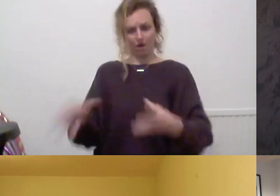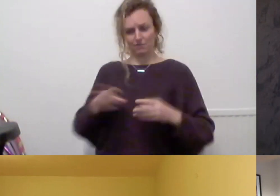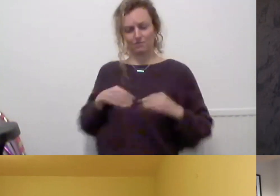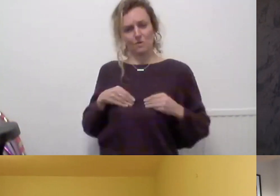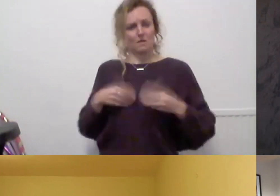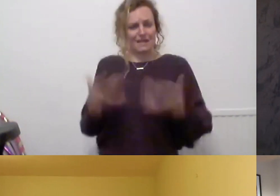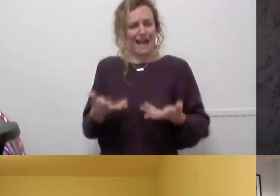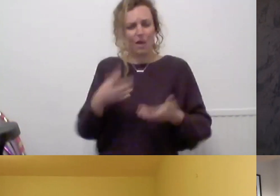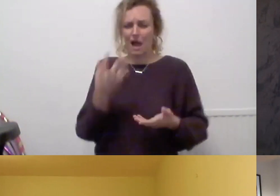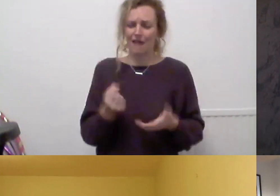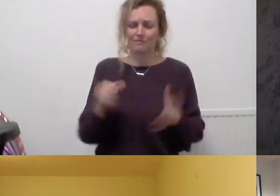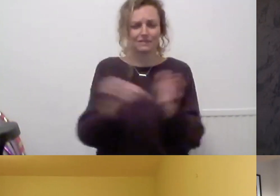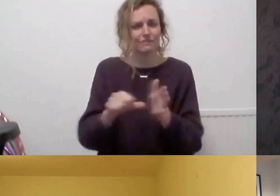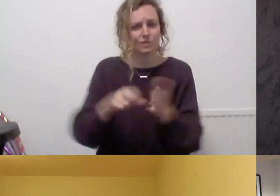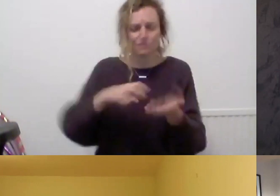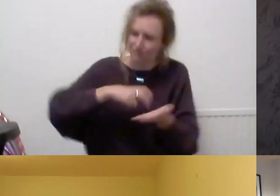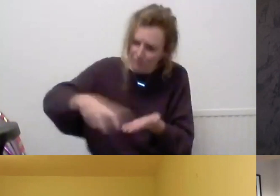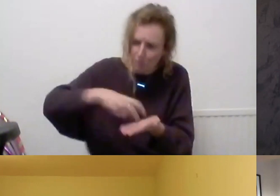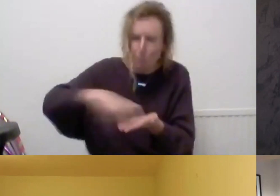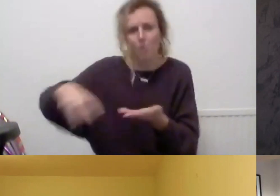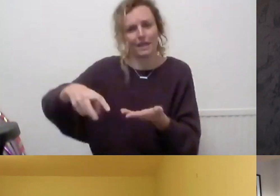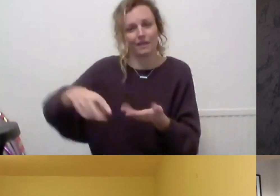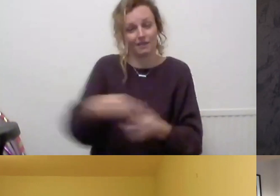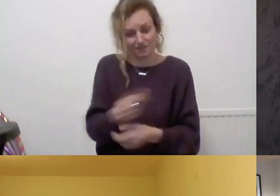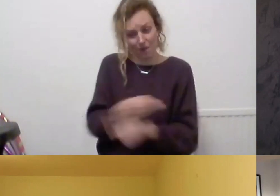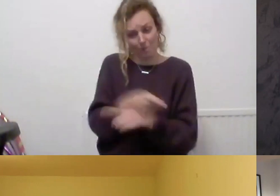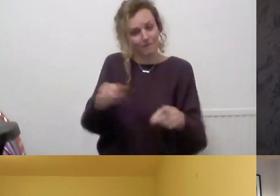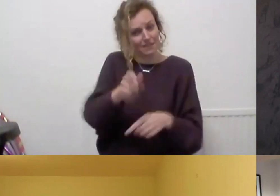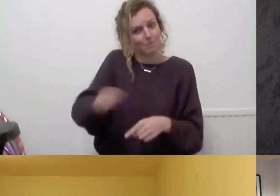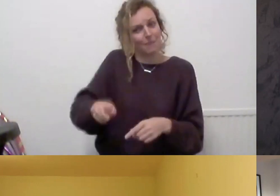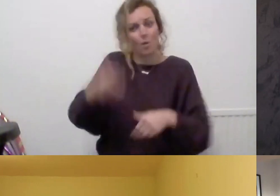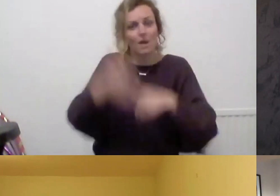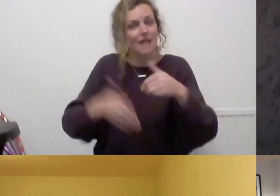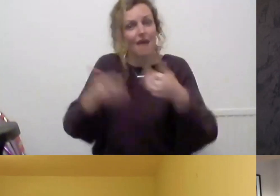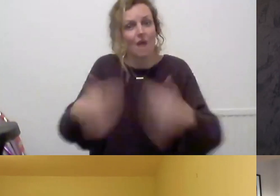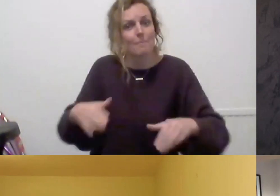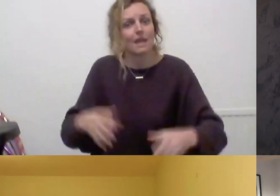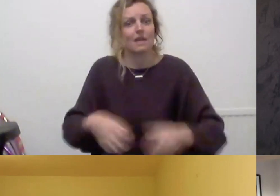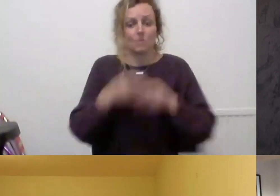not been people who've been in hospital or have been on ventilators. So obviously, you know, being